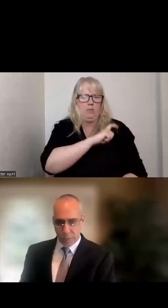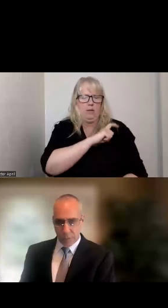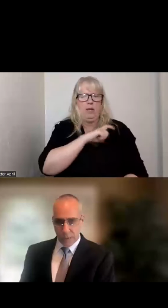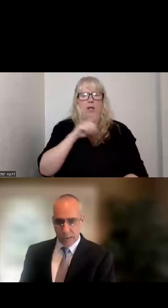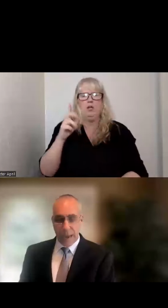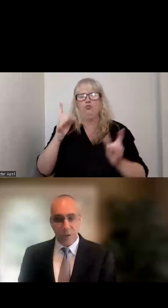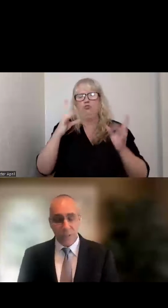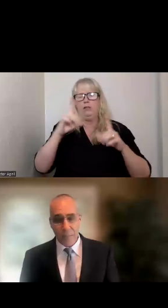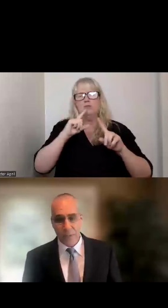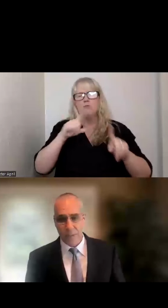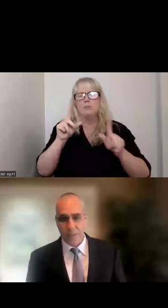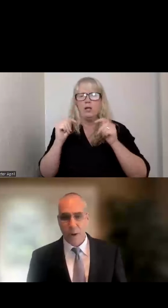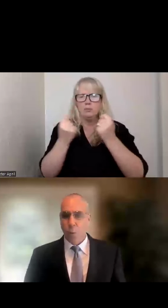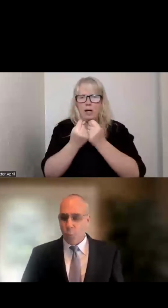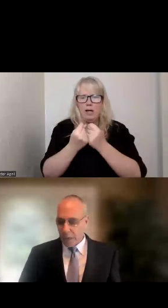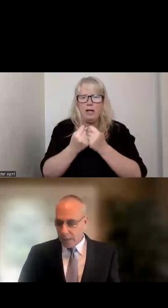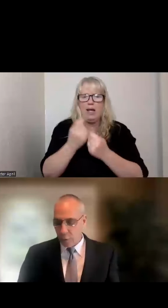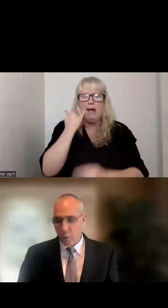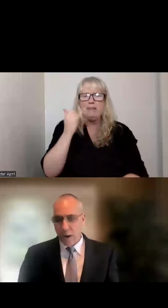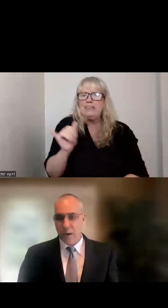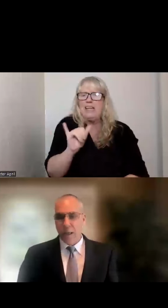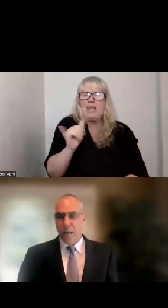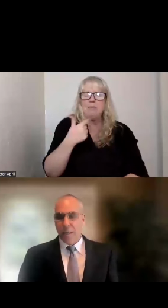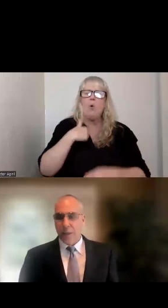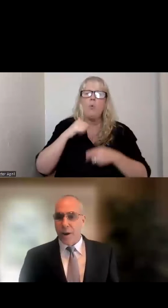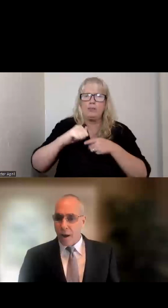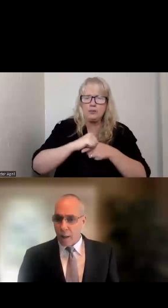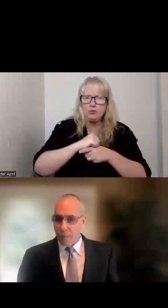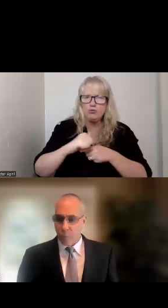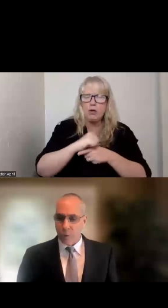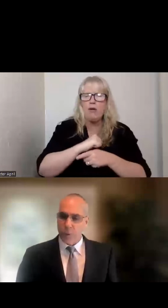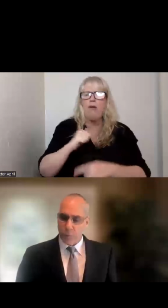IN THE SAME SENSE, WE NEED TO TRAIN THE NON-LAW ENFORCEMENT